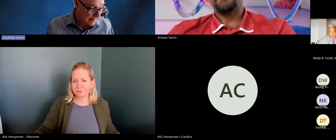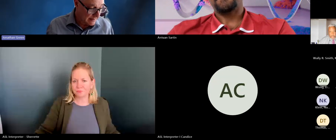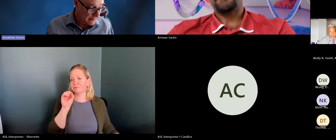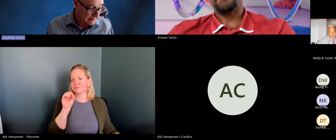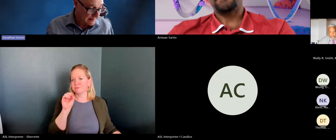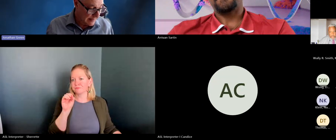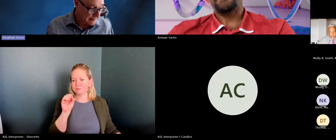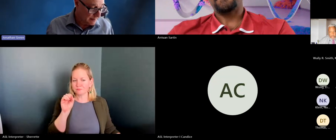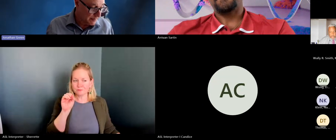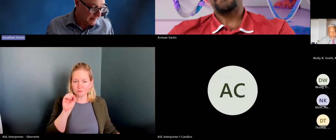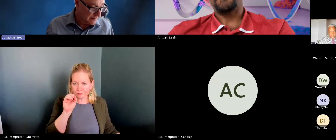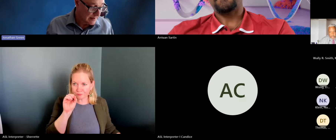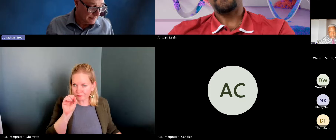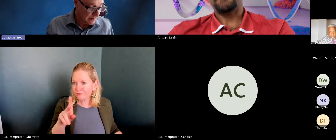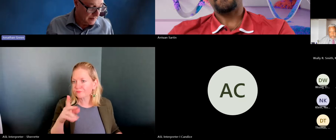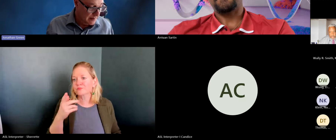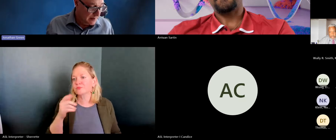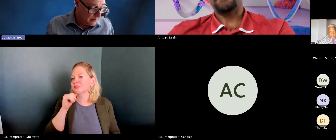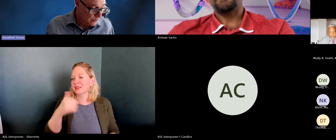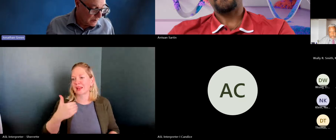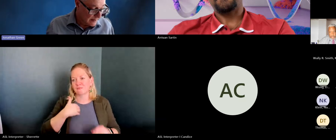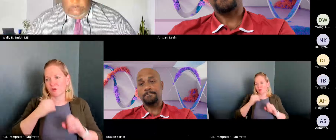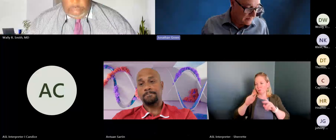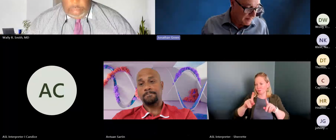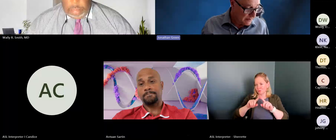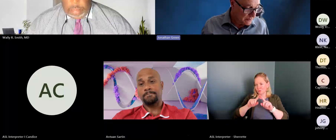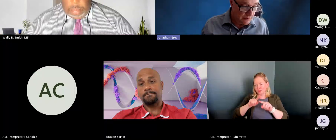not had a chance to get to them. But it is time to go to our next speaker. Antuan Sartin: Okay.